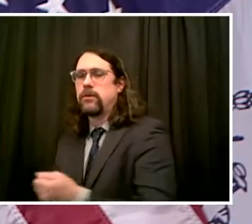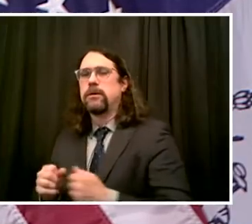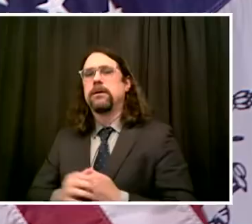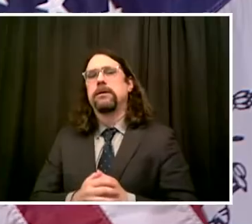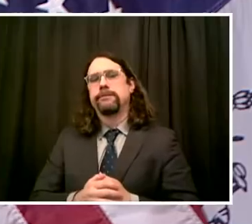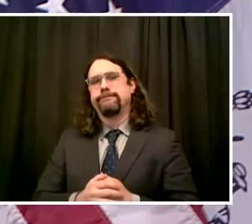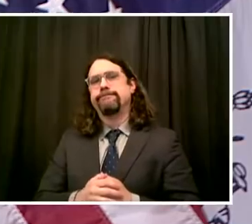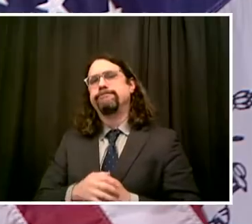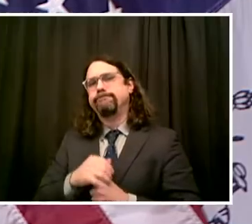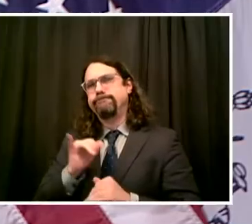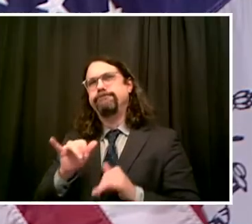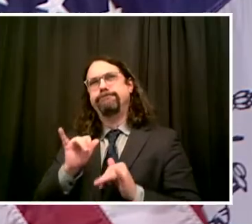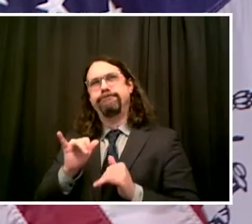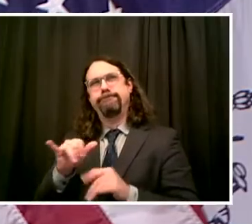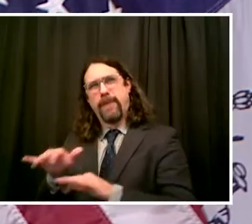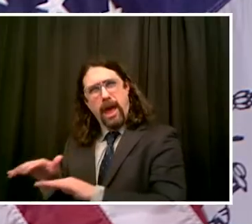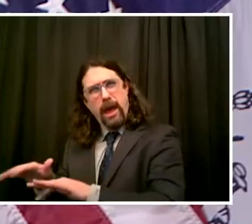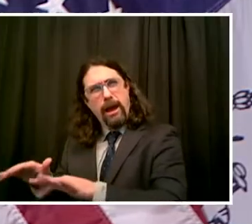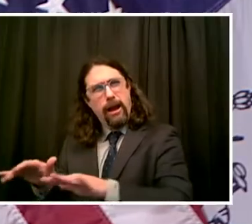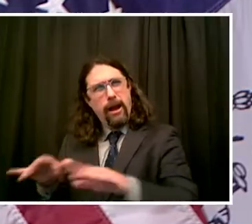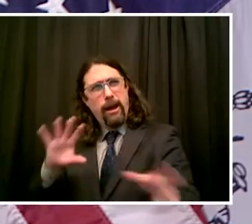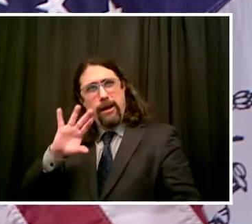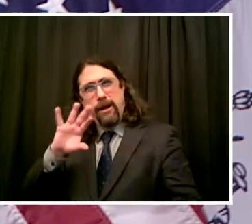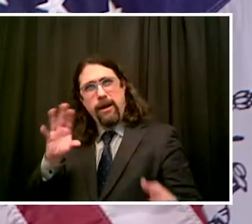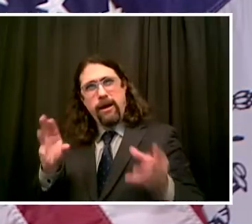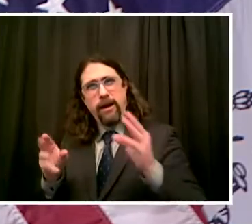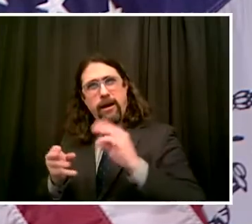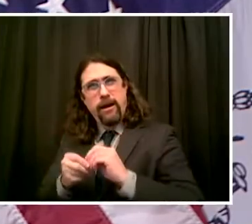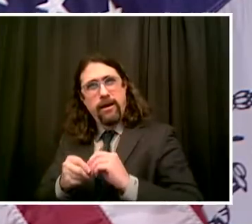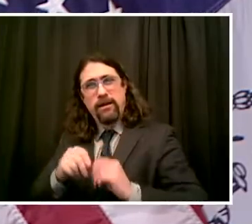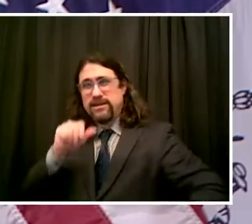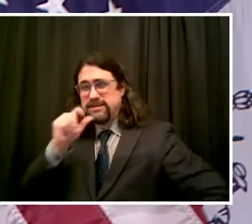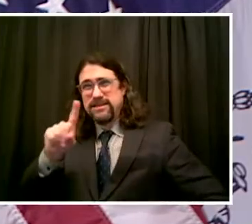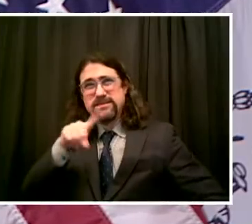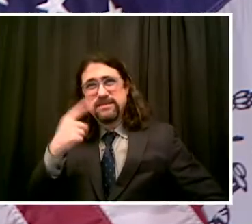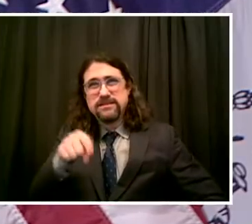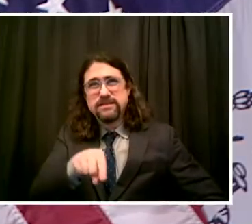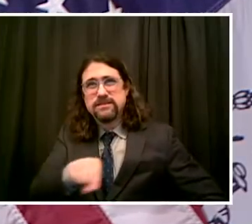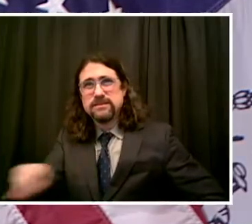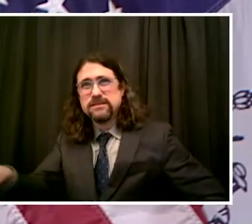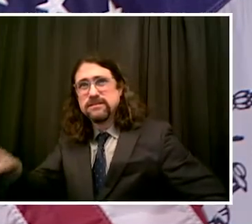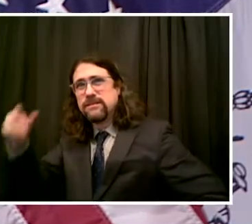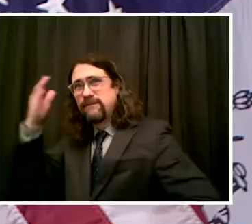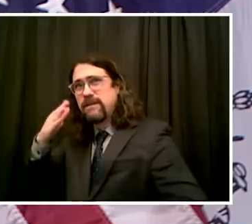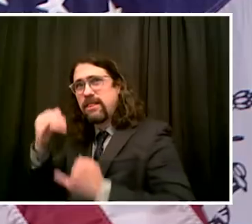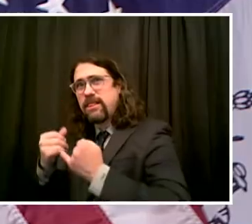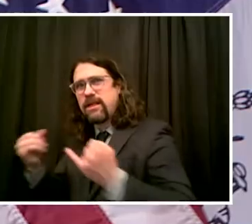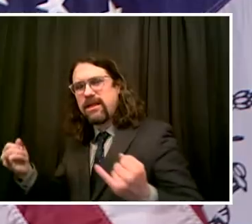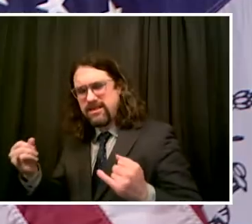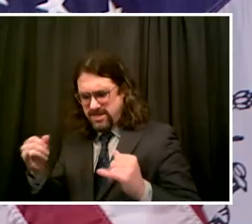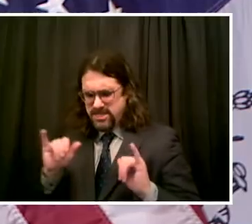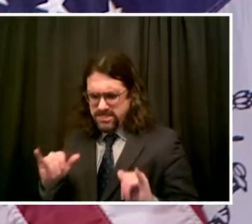HAVE TO FOCUS. NOW WE REA FOCUSING MORE A MORE ON ALL THE OTHER WAYS WE CAN REACH MMCOUNIEITS THAT HAVE BEEN HIT THE HARDEST